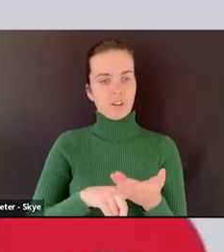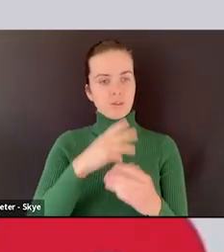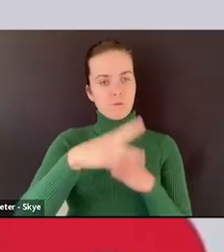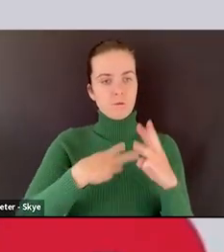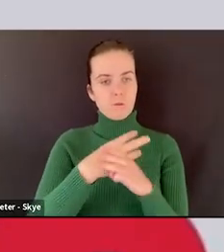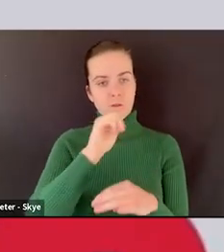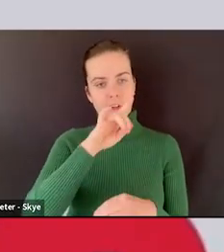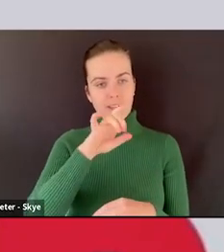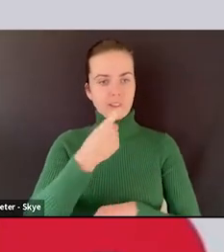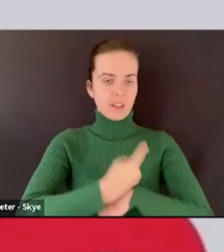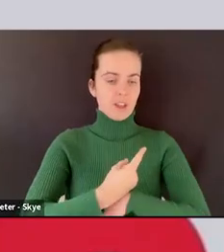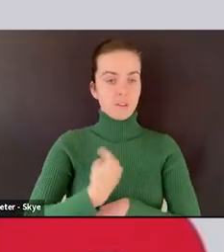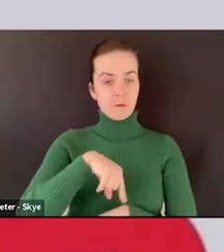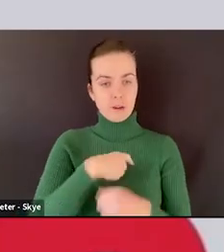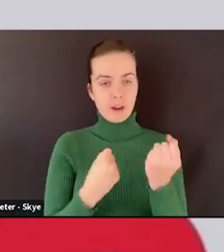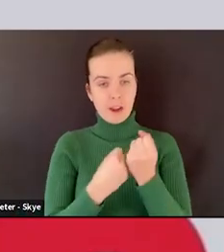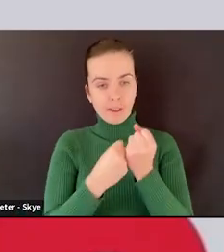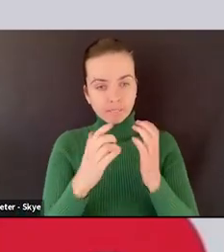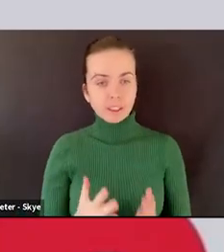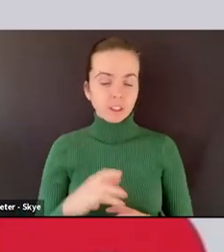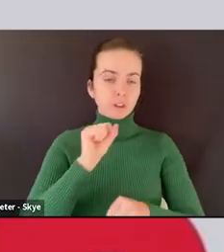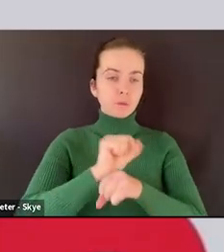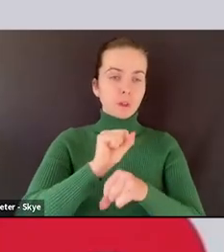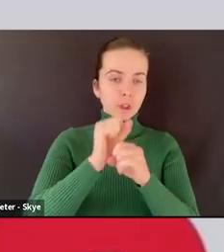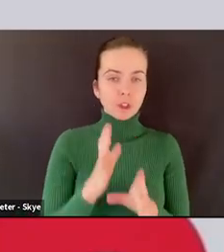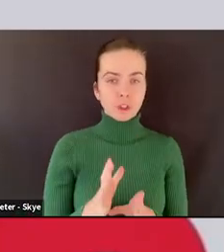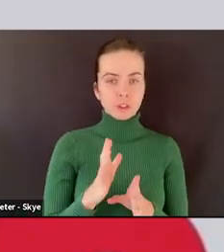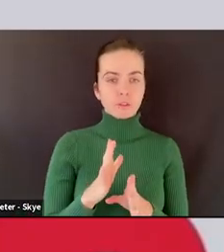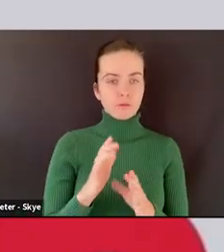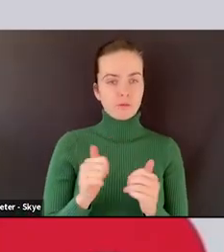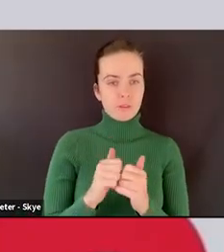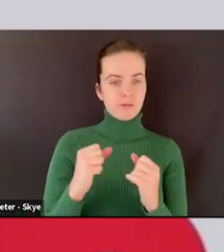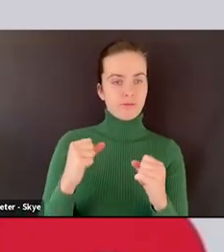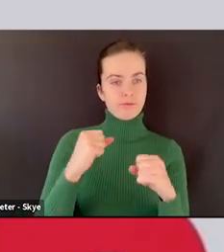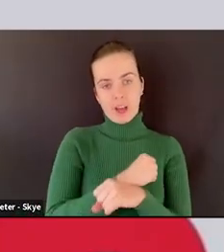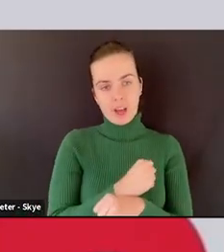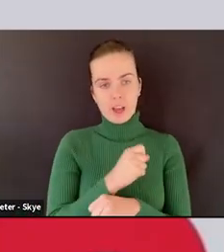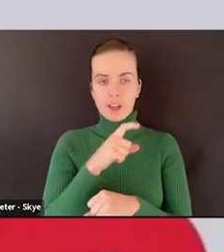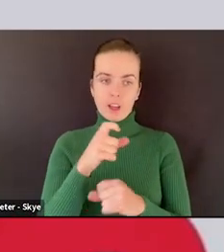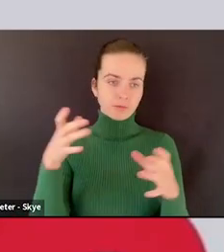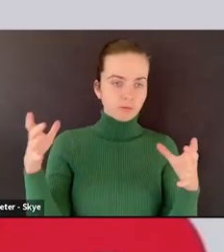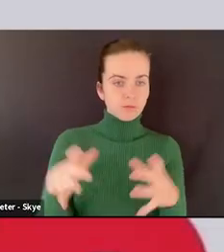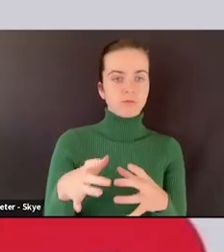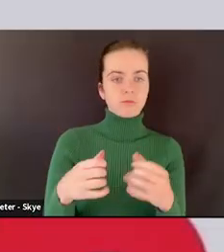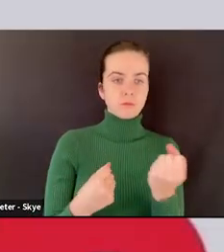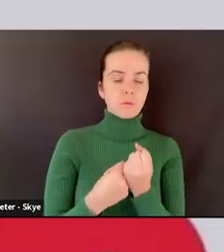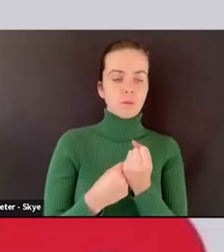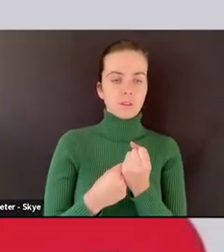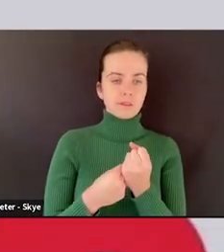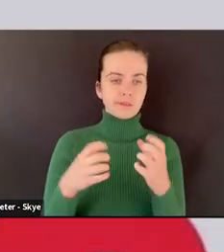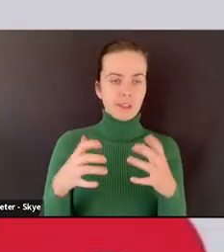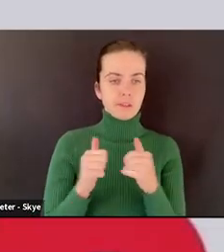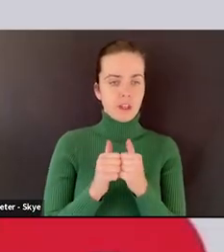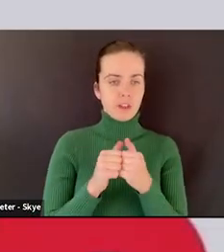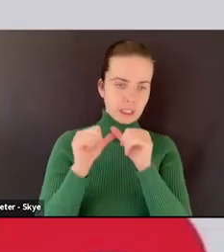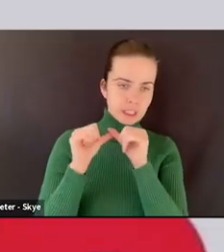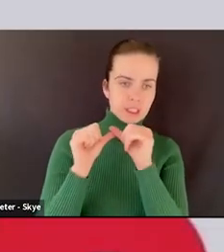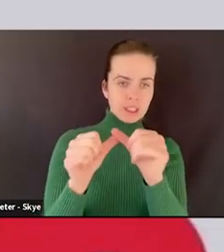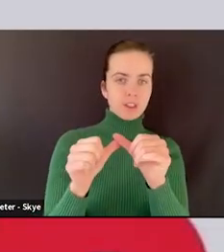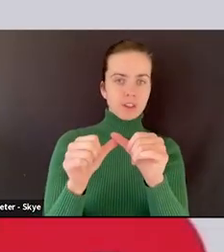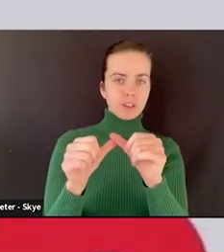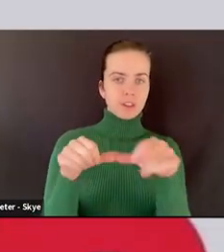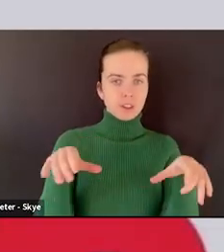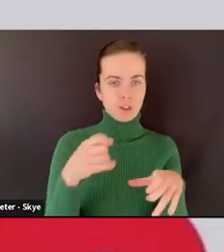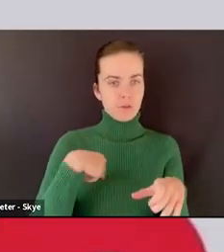as advocates and workers in the fight must really come together and continue to do what we do best,